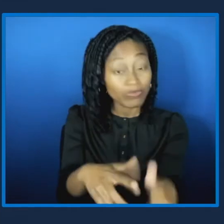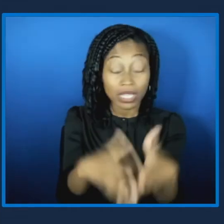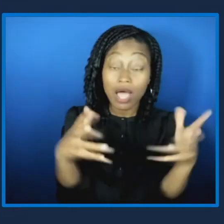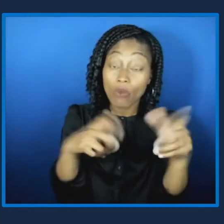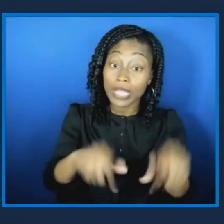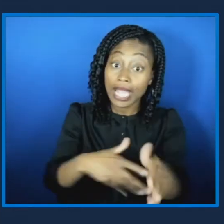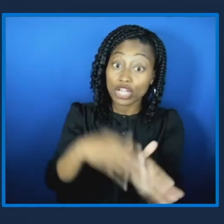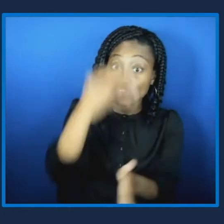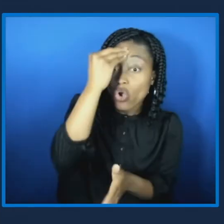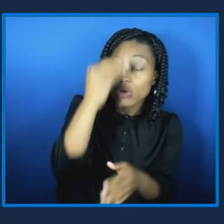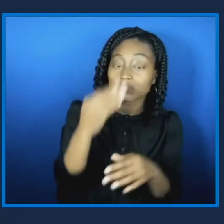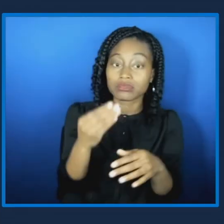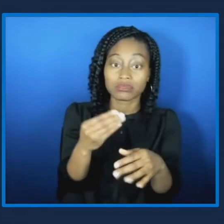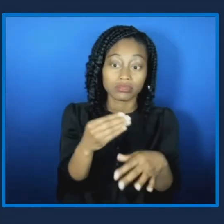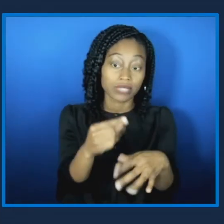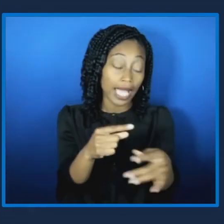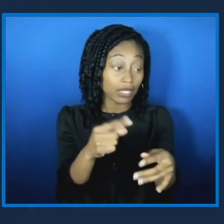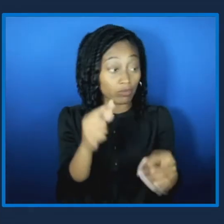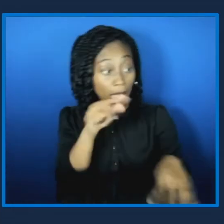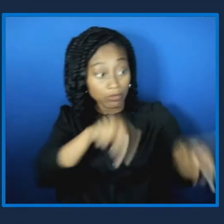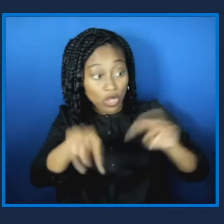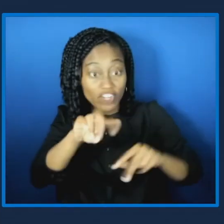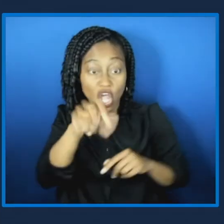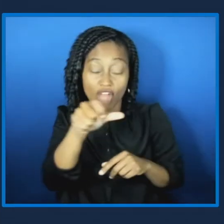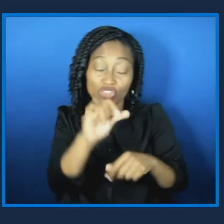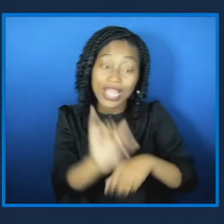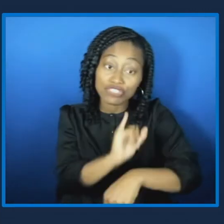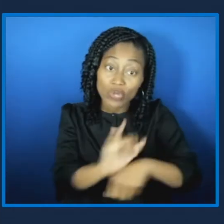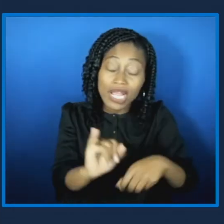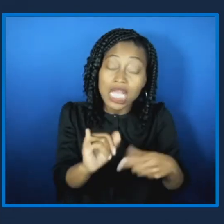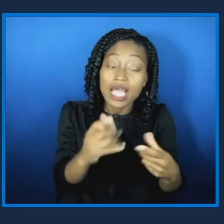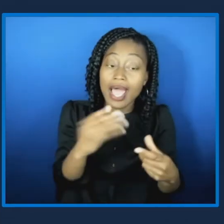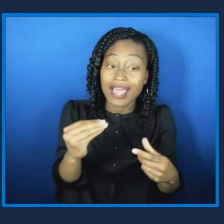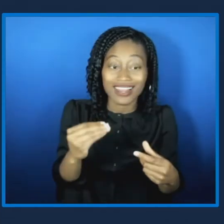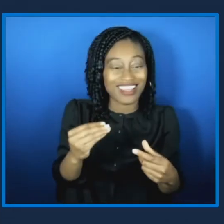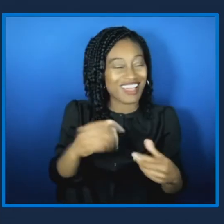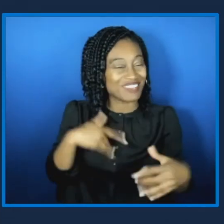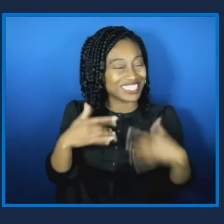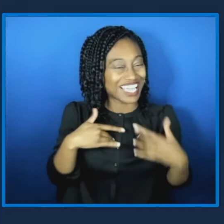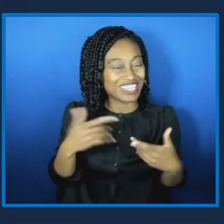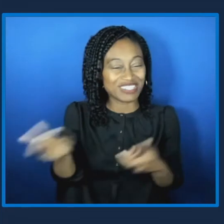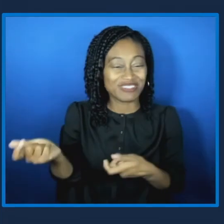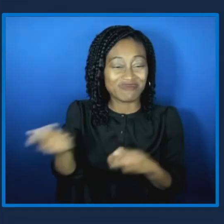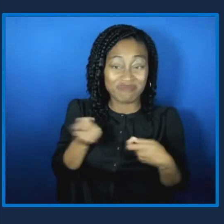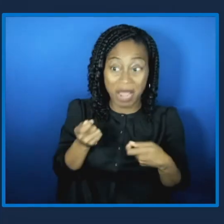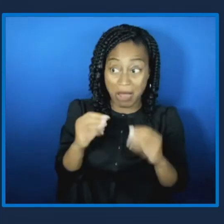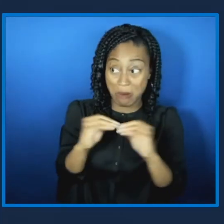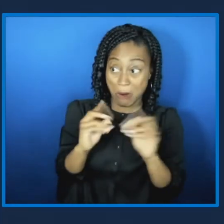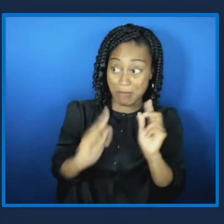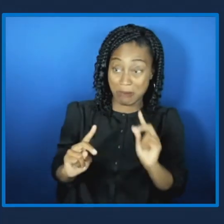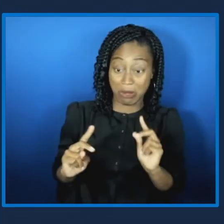And I'm really excited to bring more folks along with the journey. So we talked about what we're not seeing